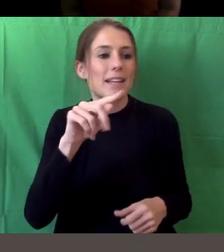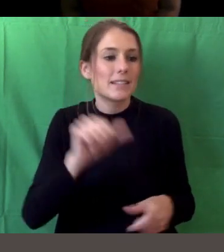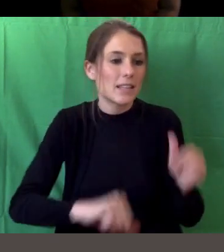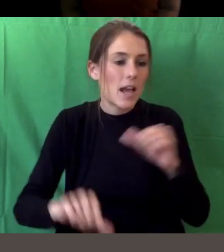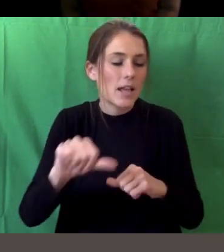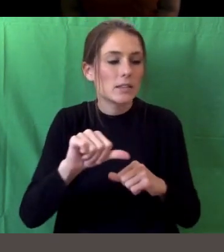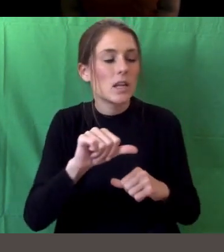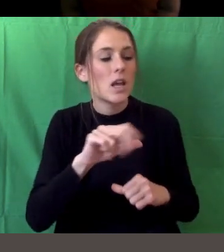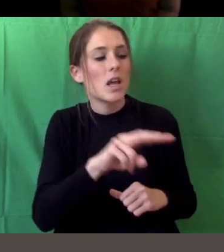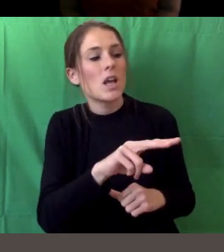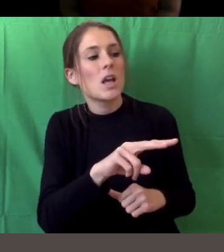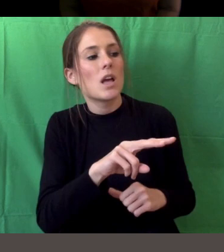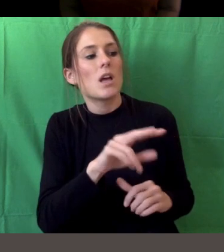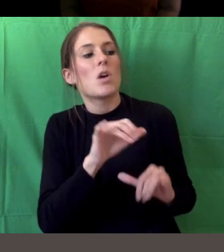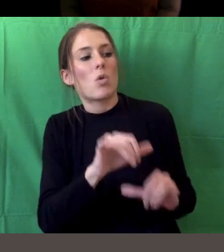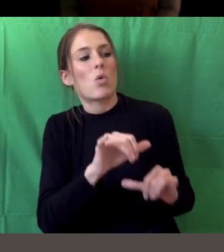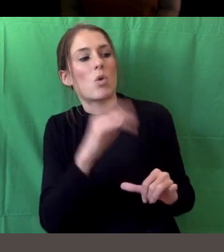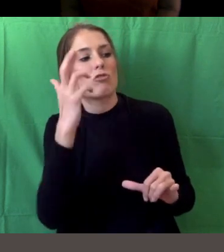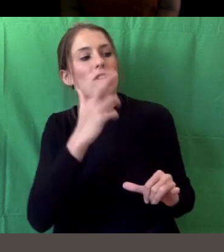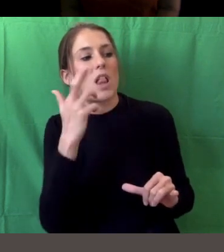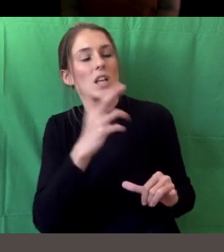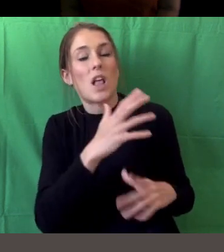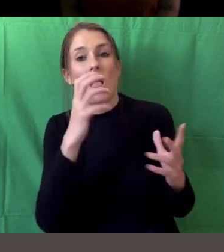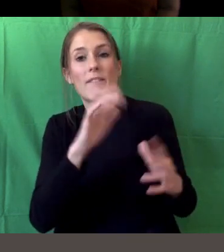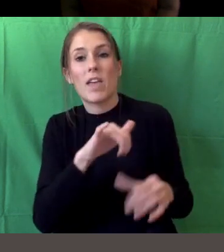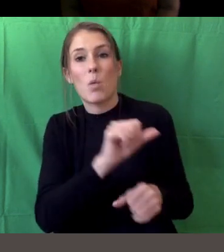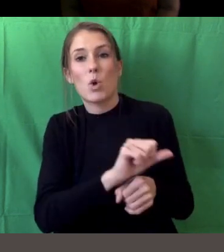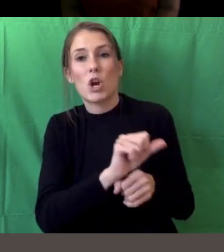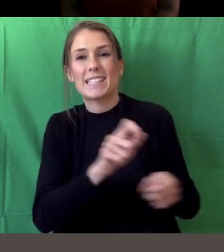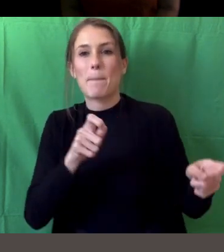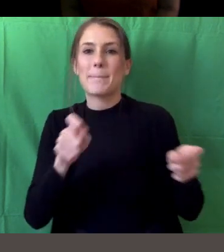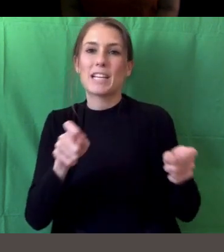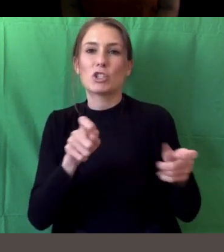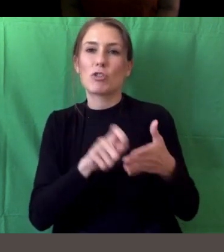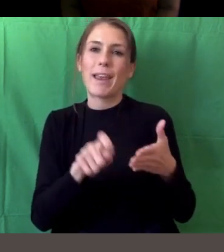And then they realize that a lot of the work is administrative and it's not so technical